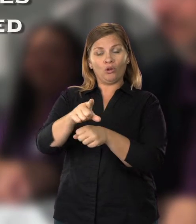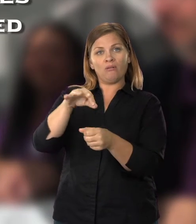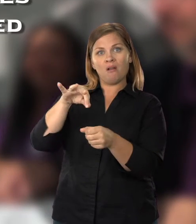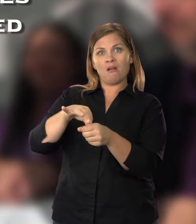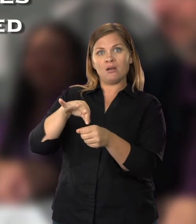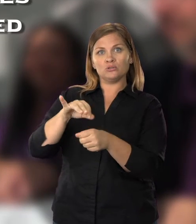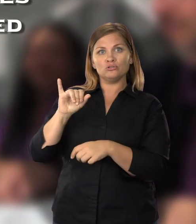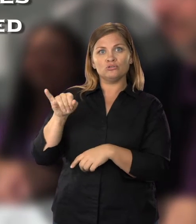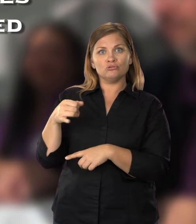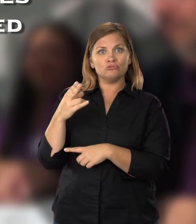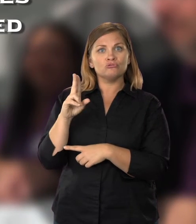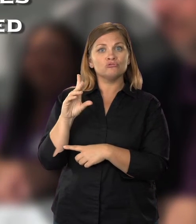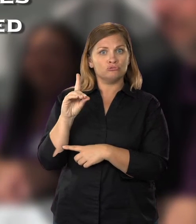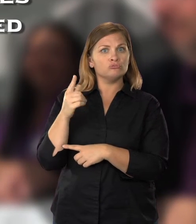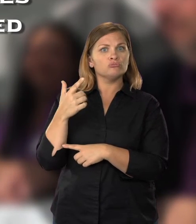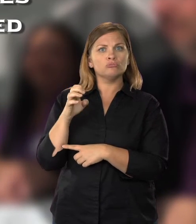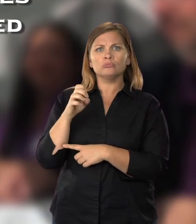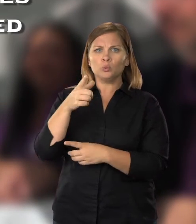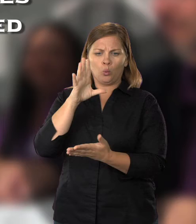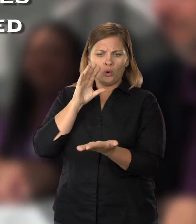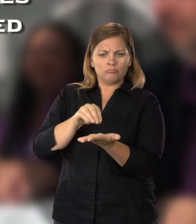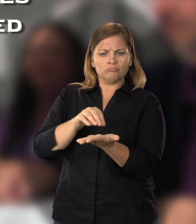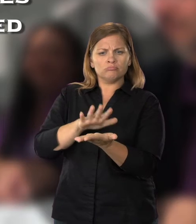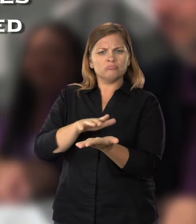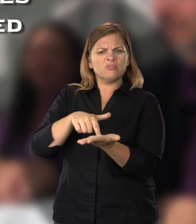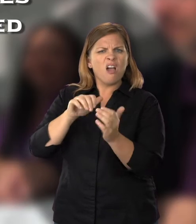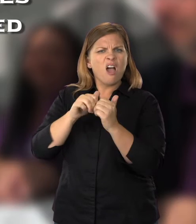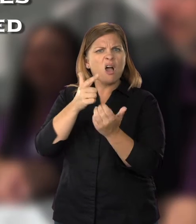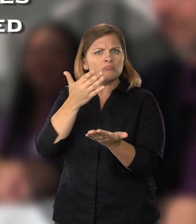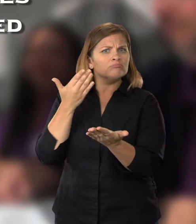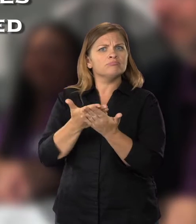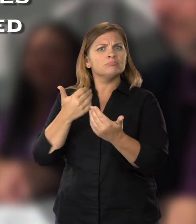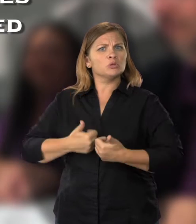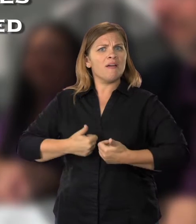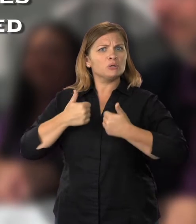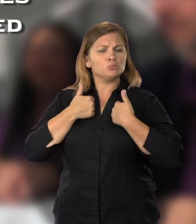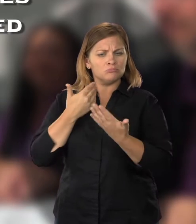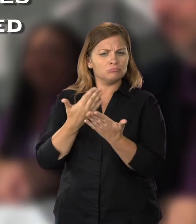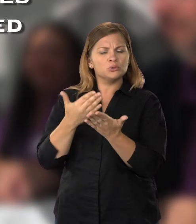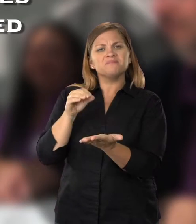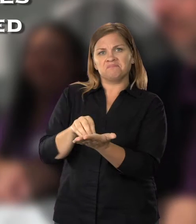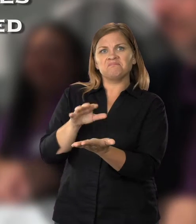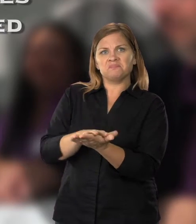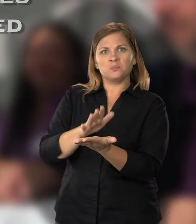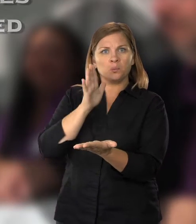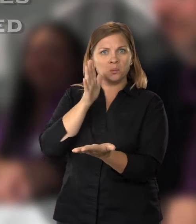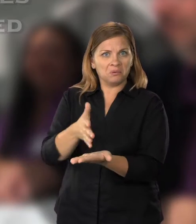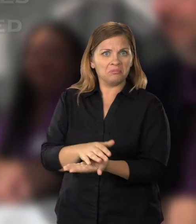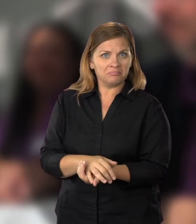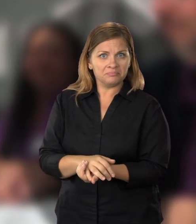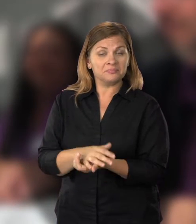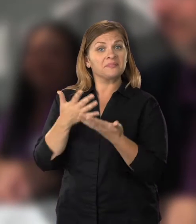The election judge will look over your voter registration application and will write down how you proved where you live.